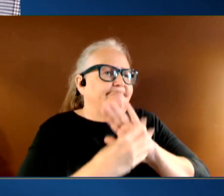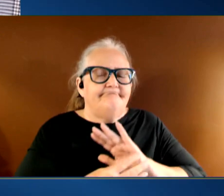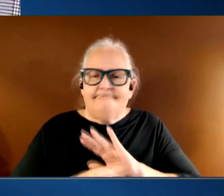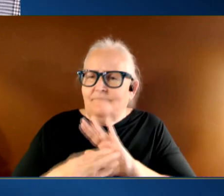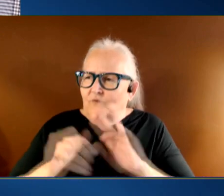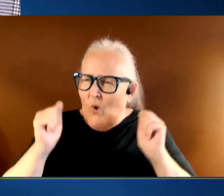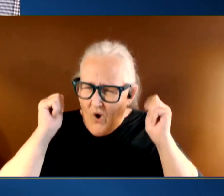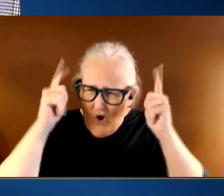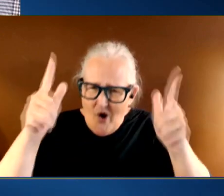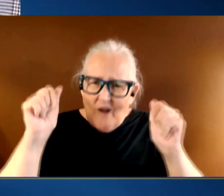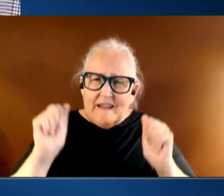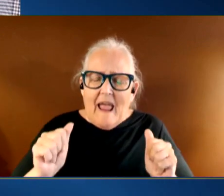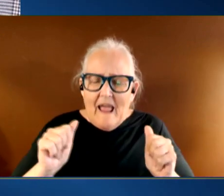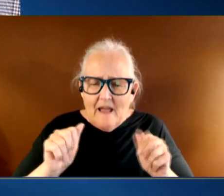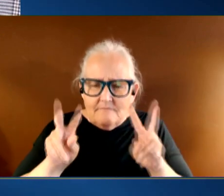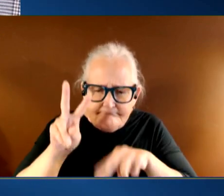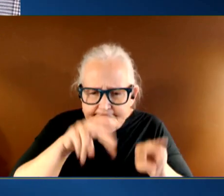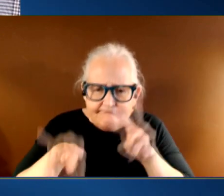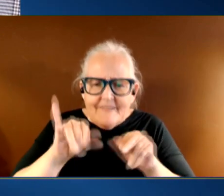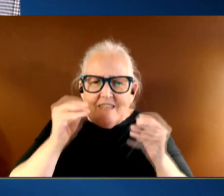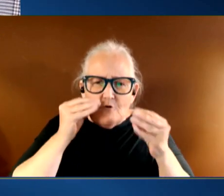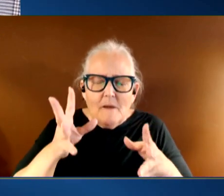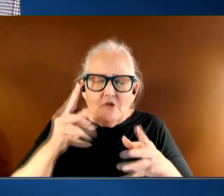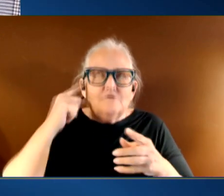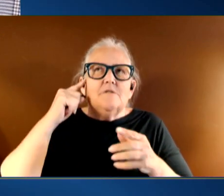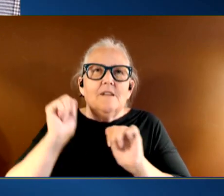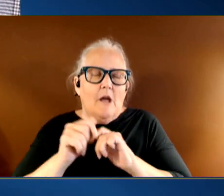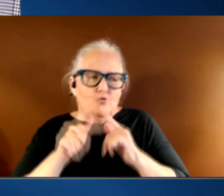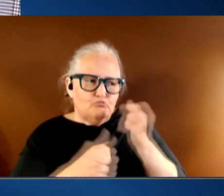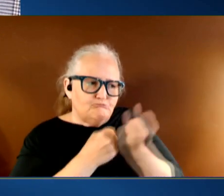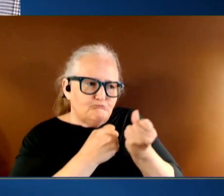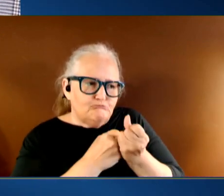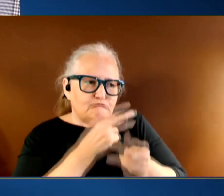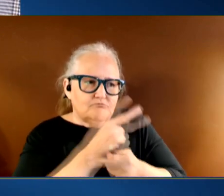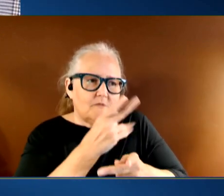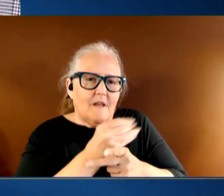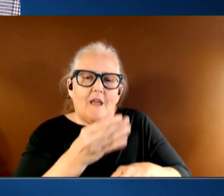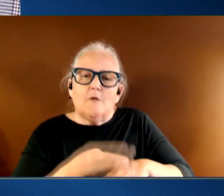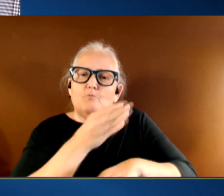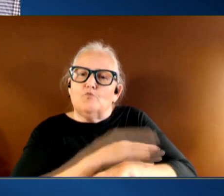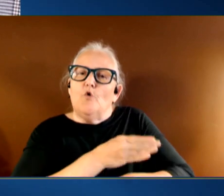information to support care and improve outcomes for SCD warriors. We're working